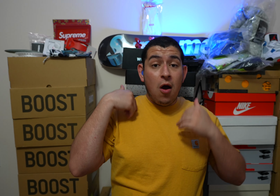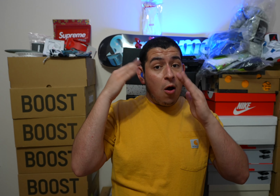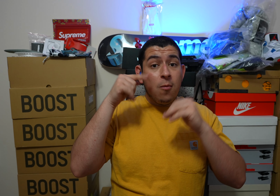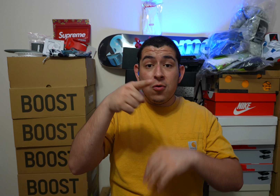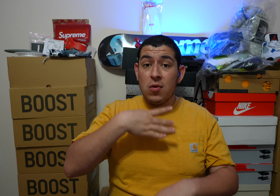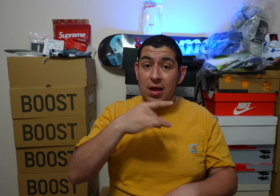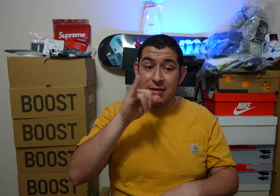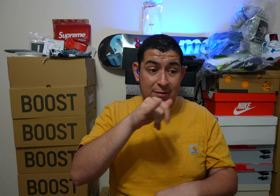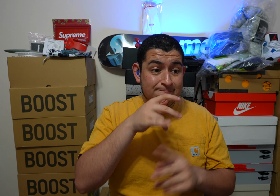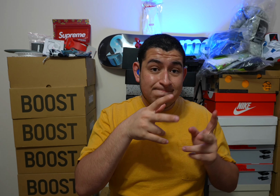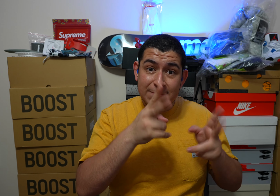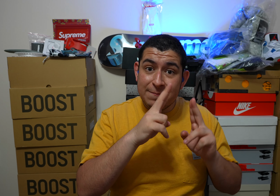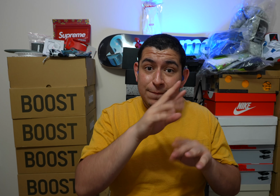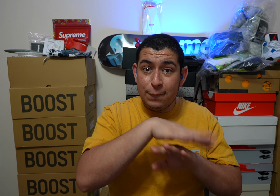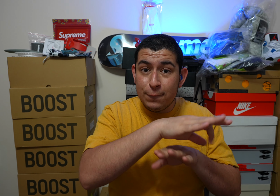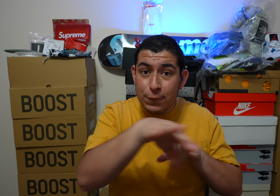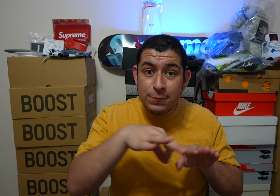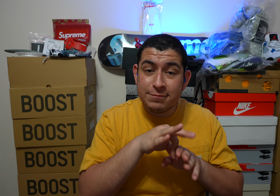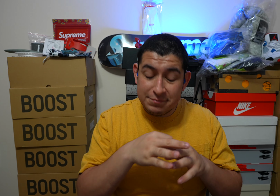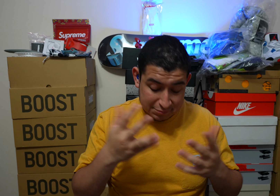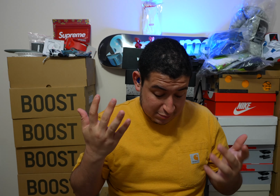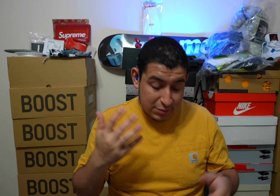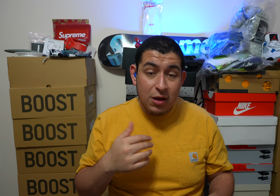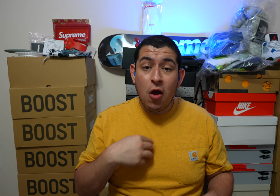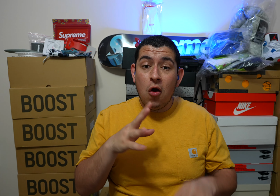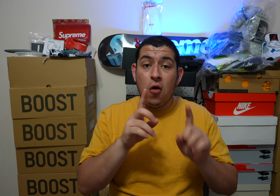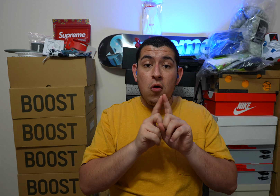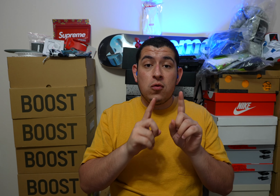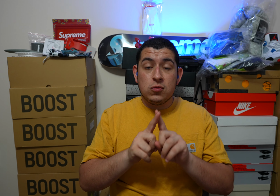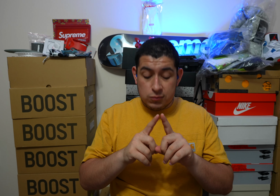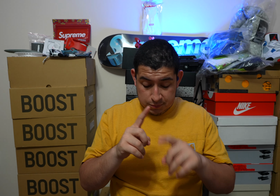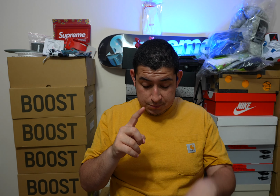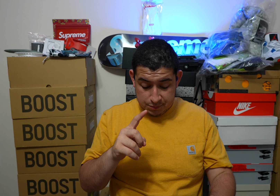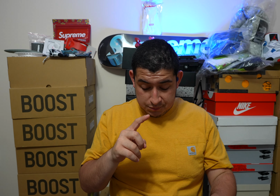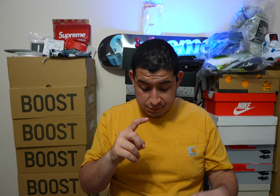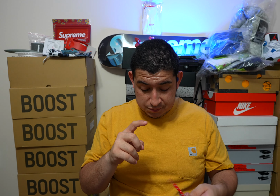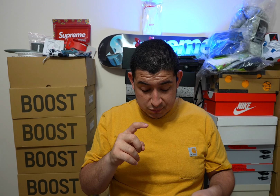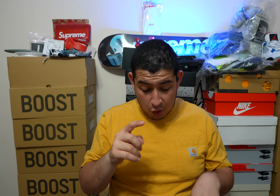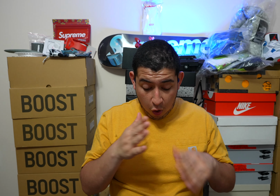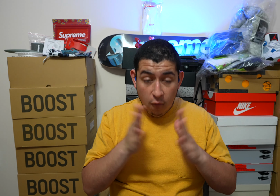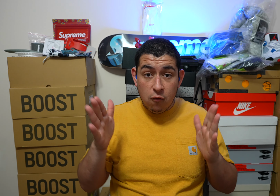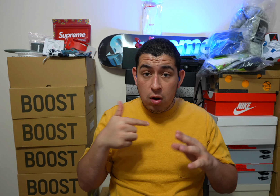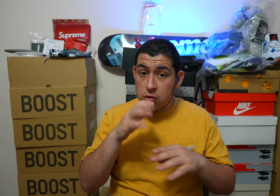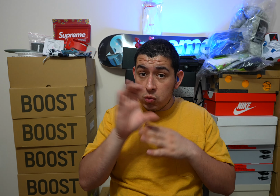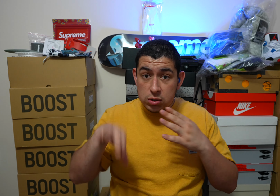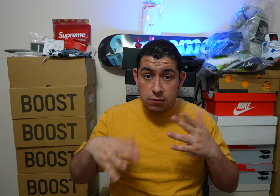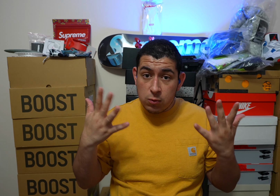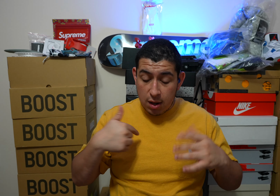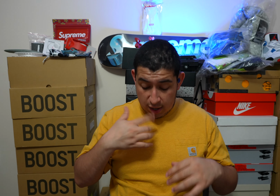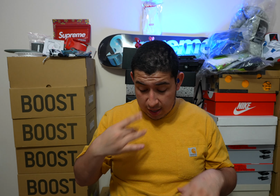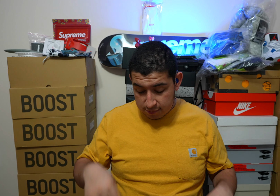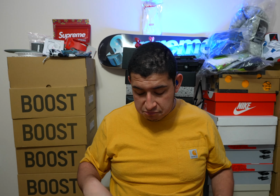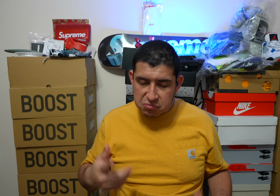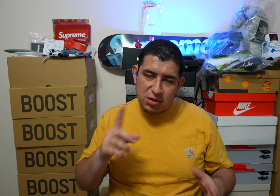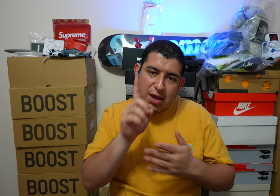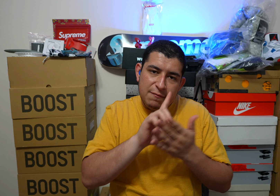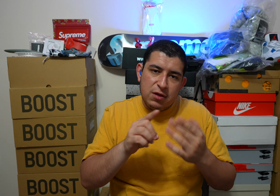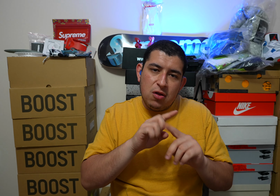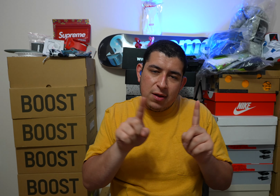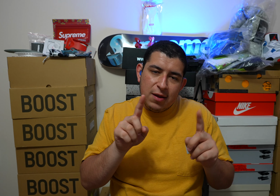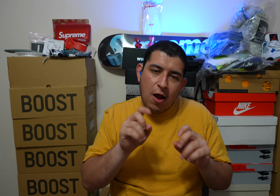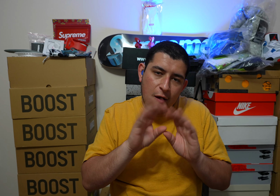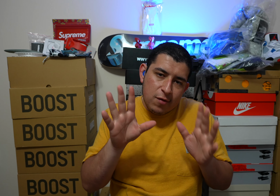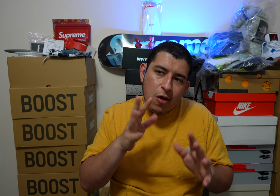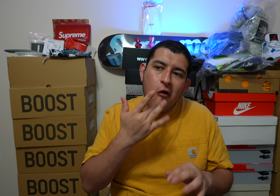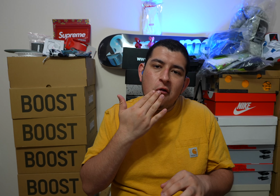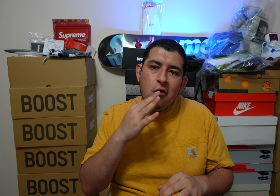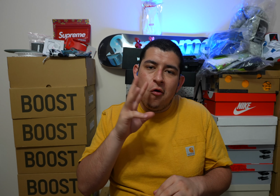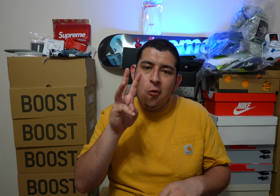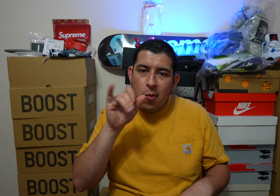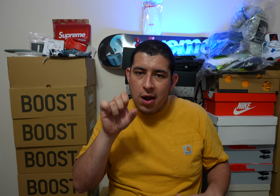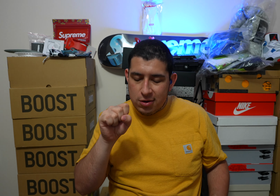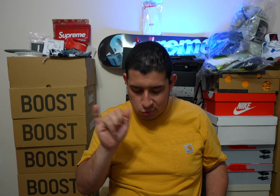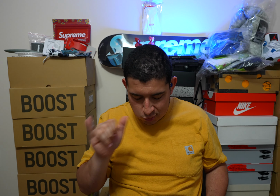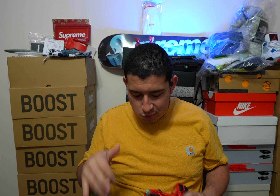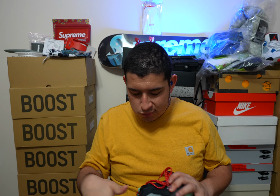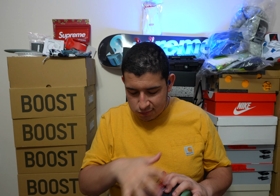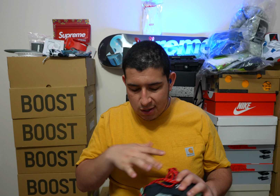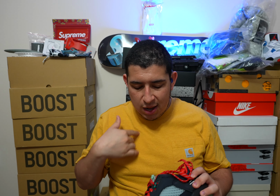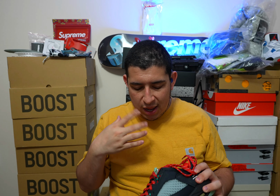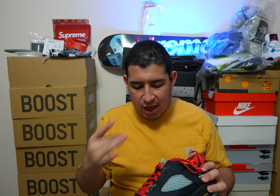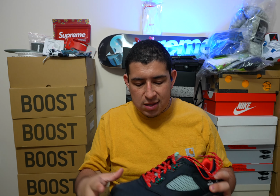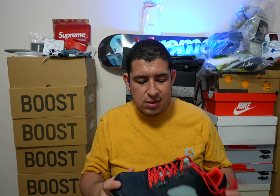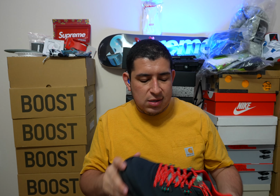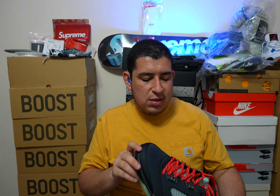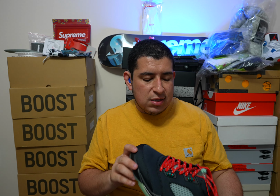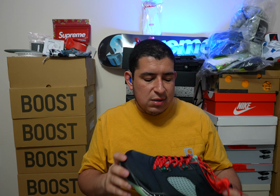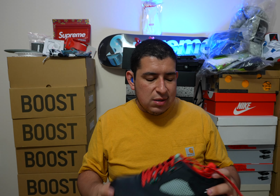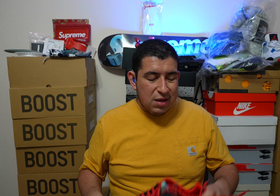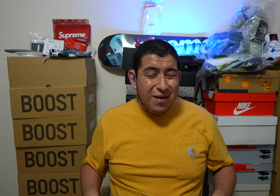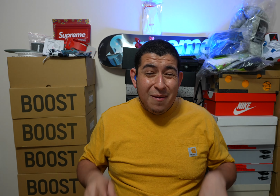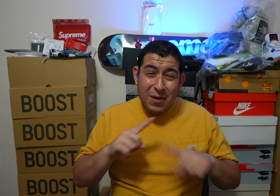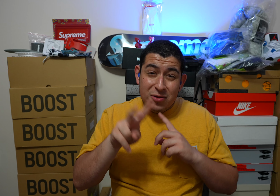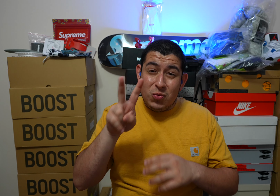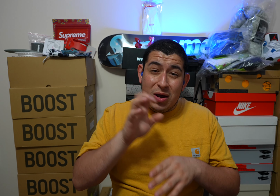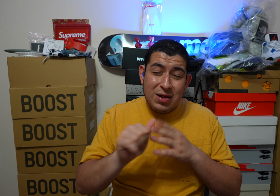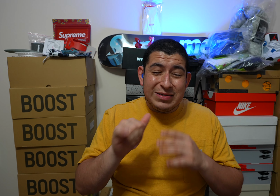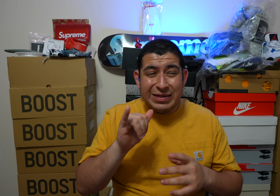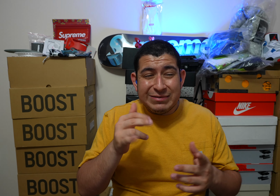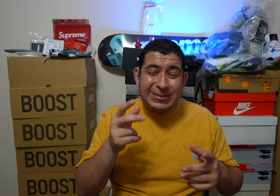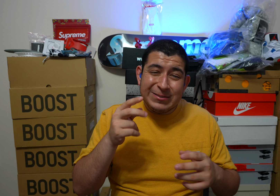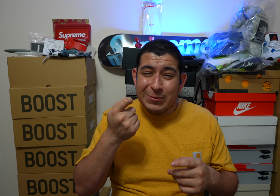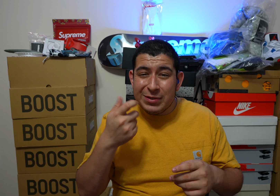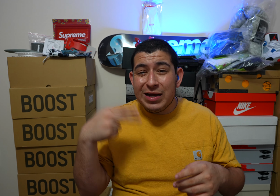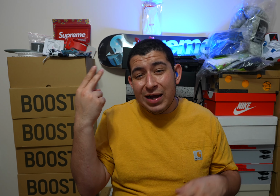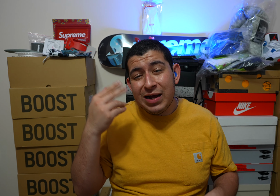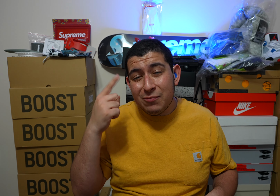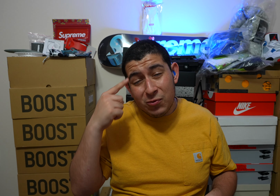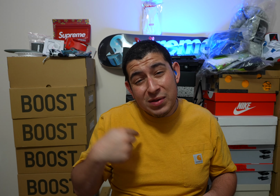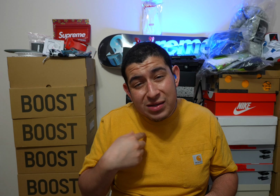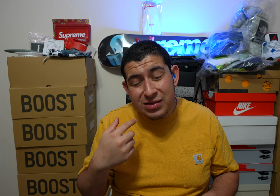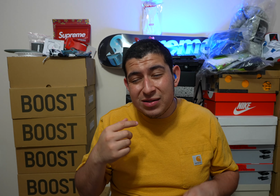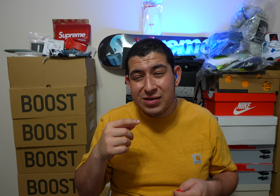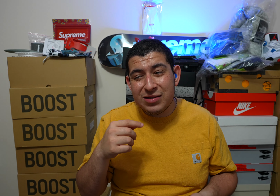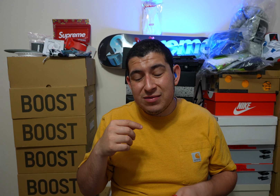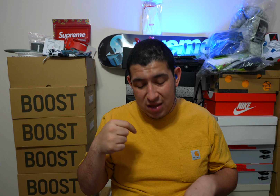Overall about this, I like colorways. But $200, is still high for me.